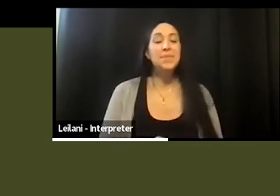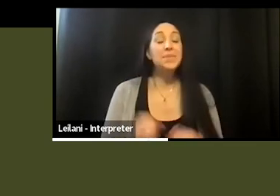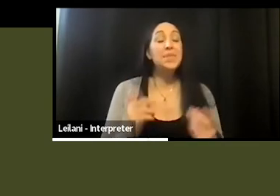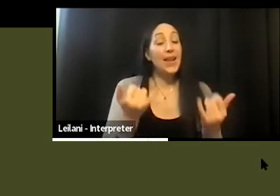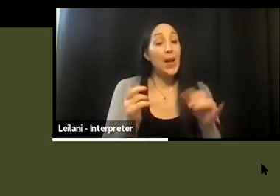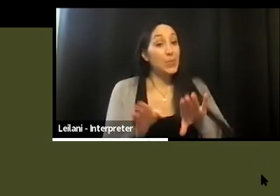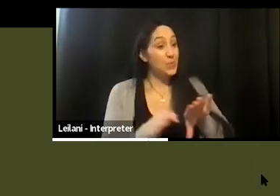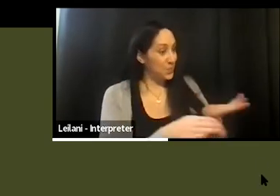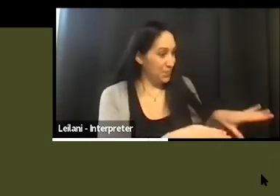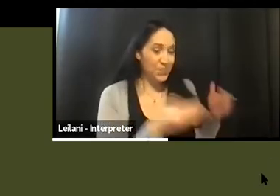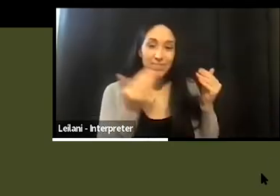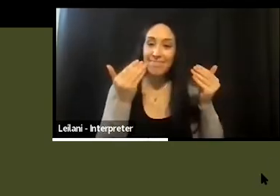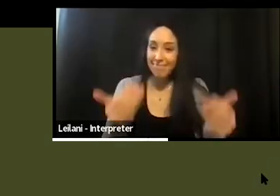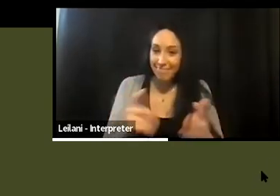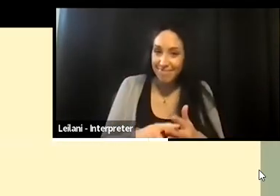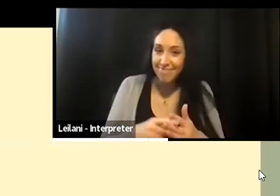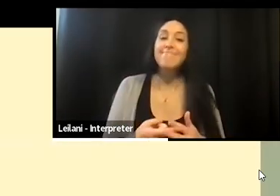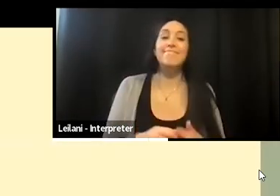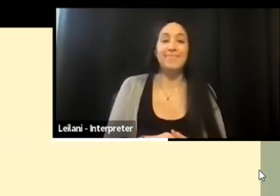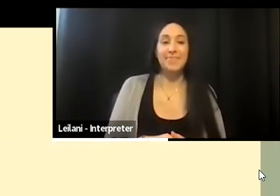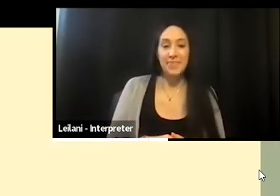We're gonna start, as I said, with Beyssa.